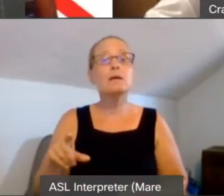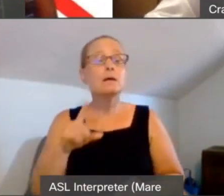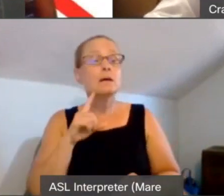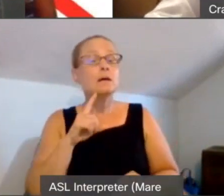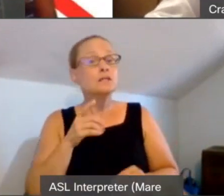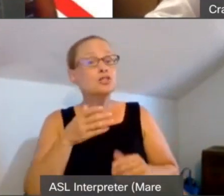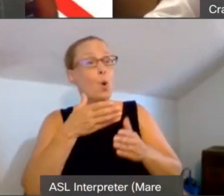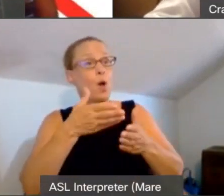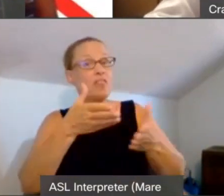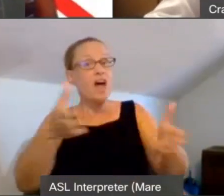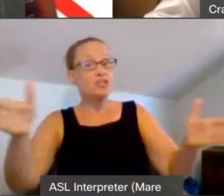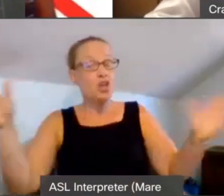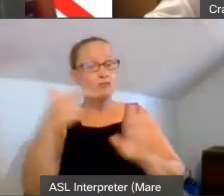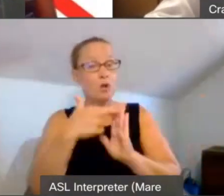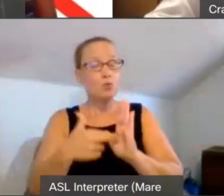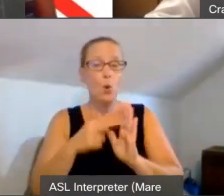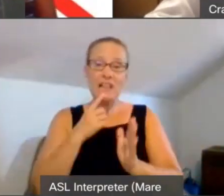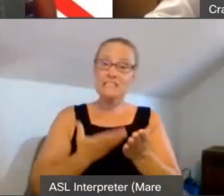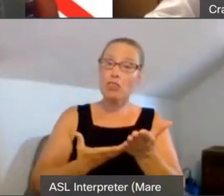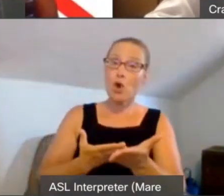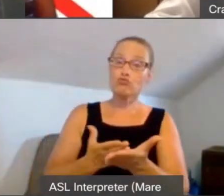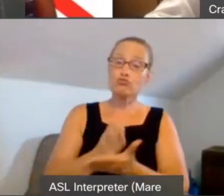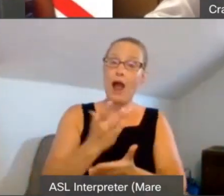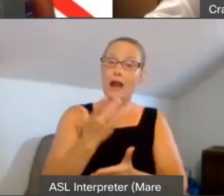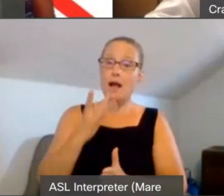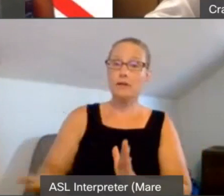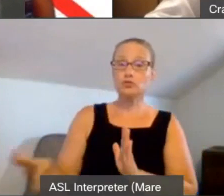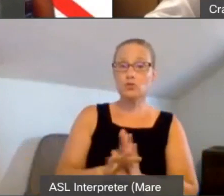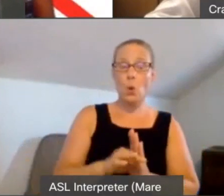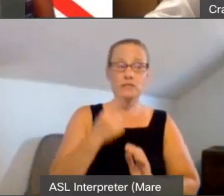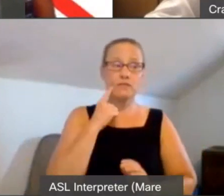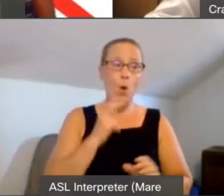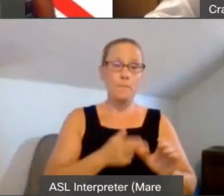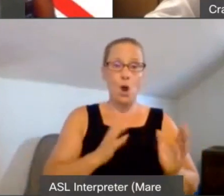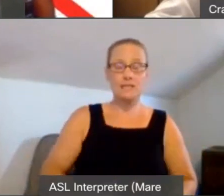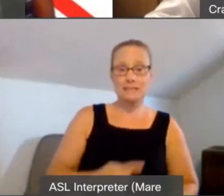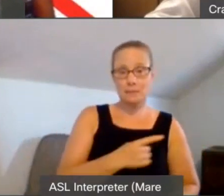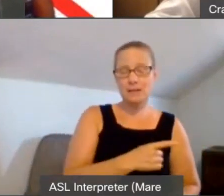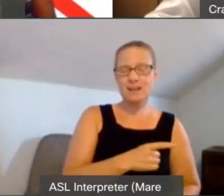for the participant, that's the broad go-to principle that individuals do better when they work